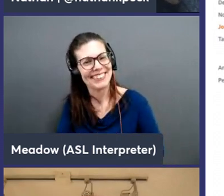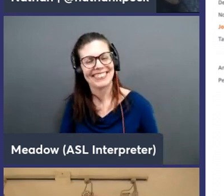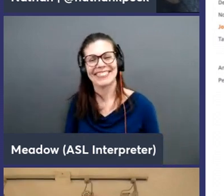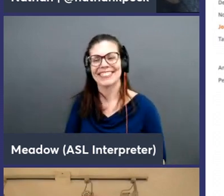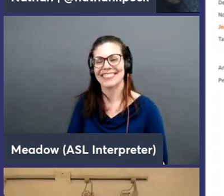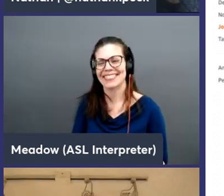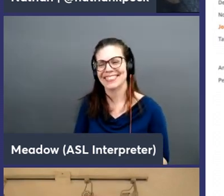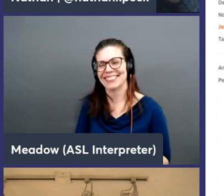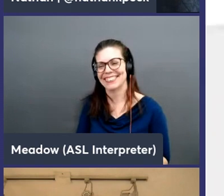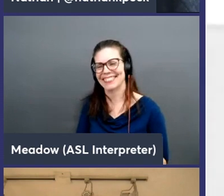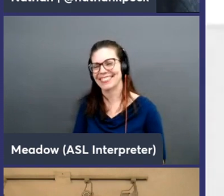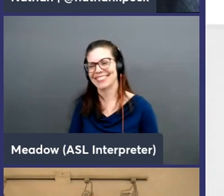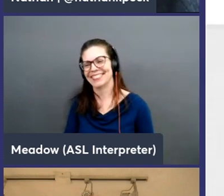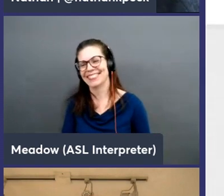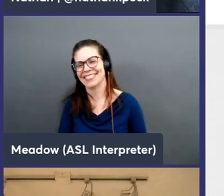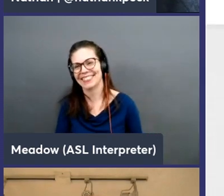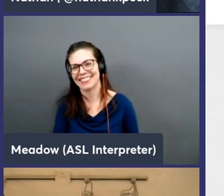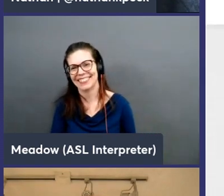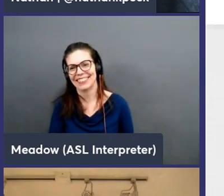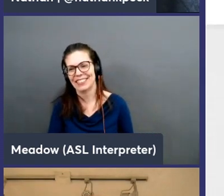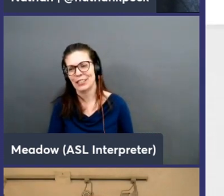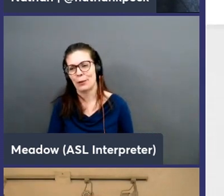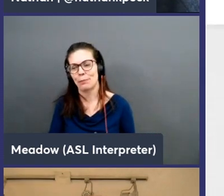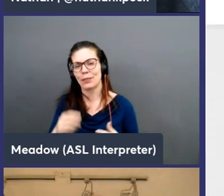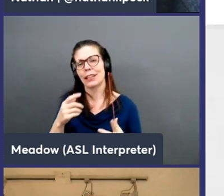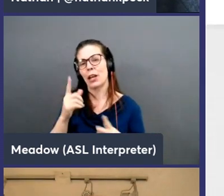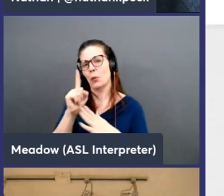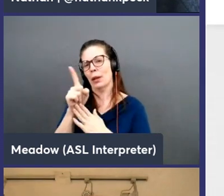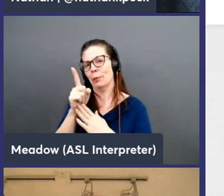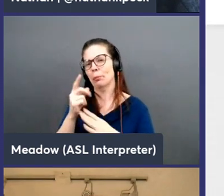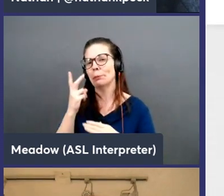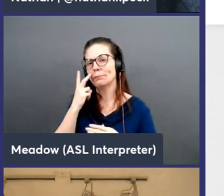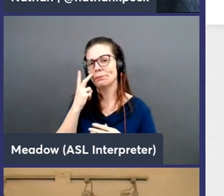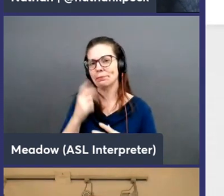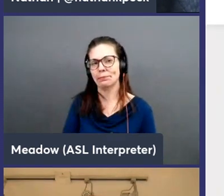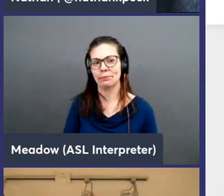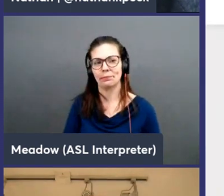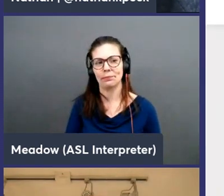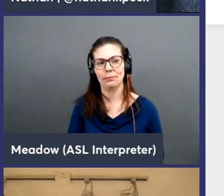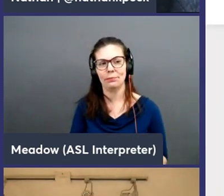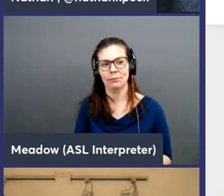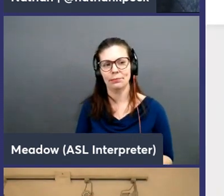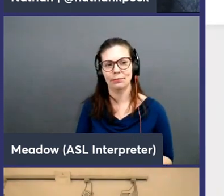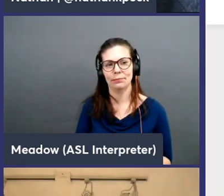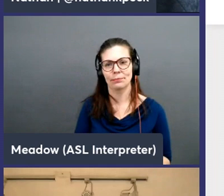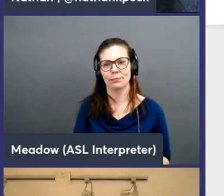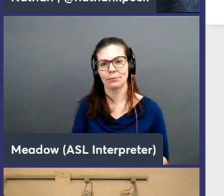So, one moment here. We can plot the outcome.